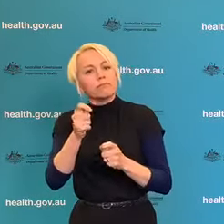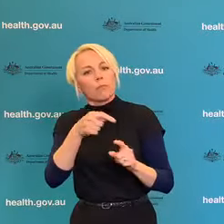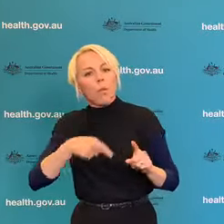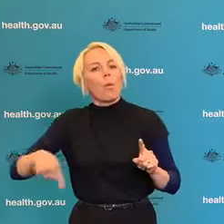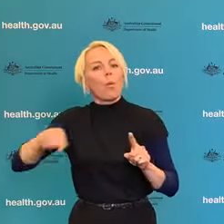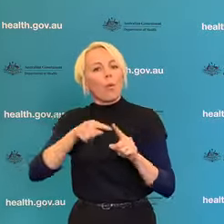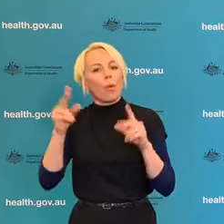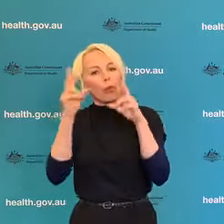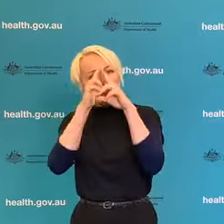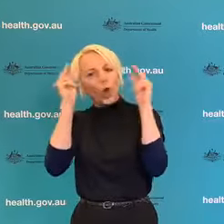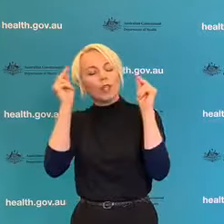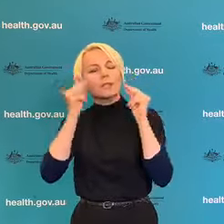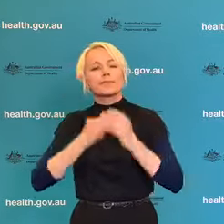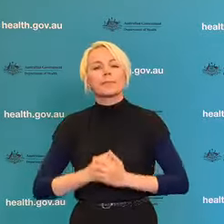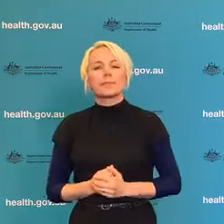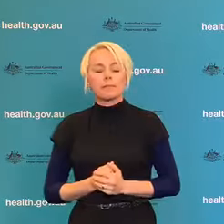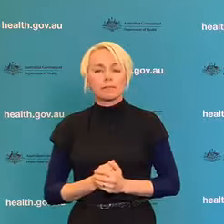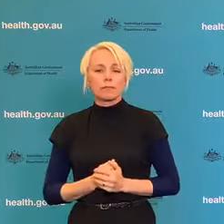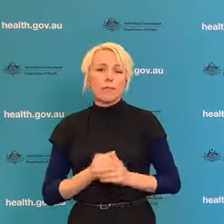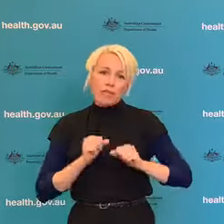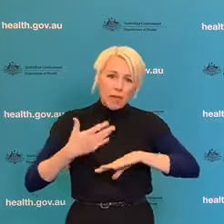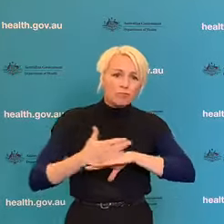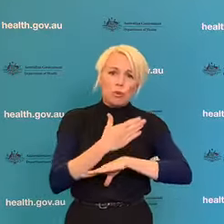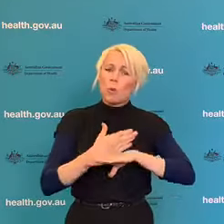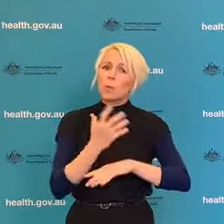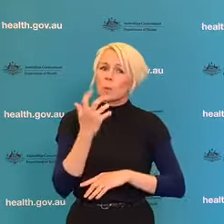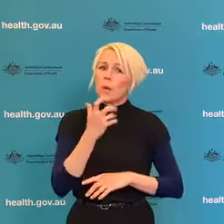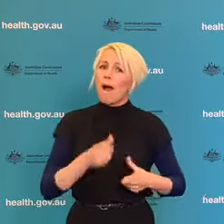out there, often in challenging situations and often